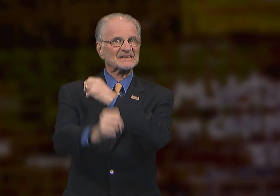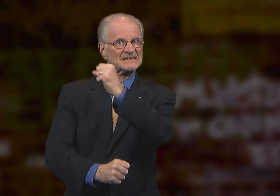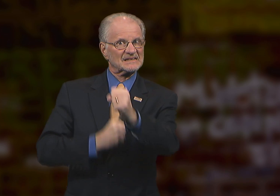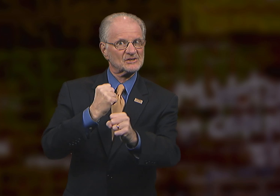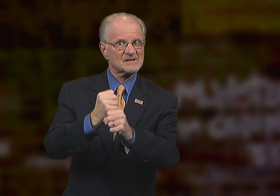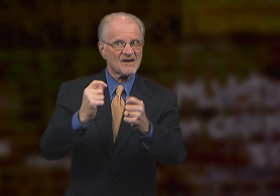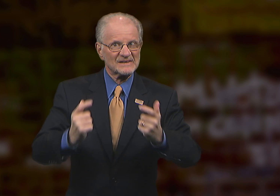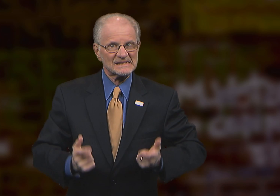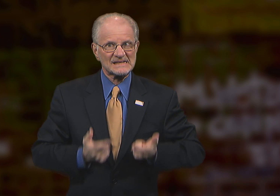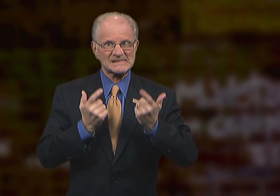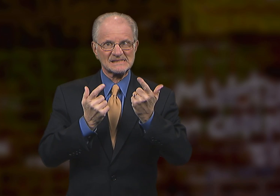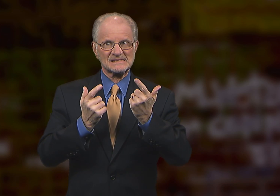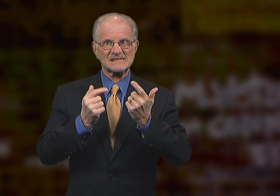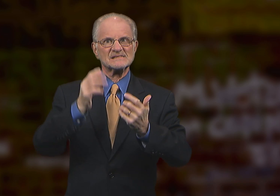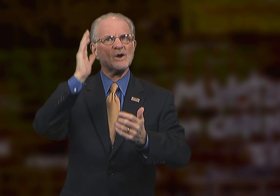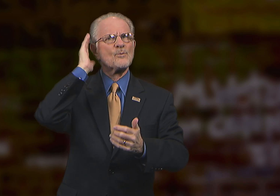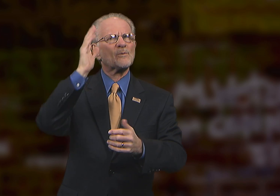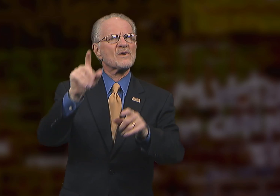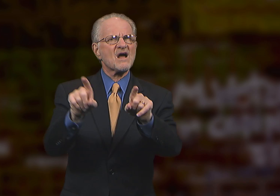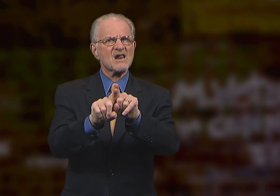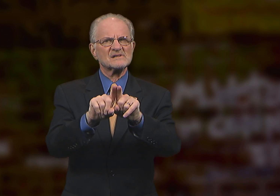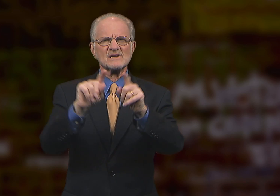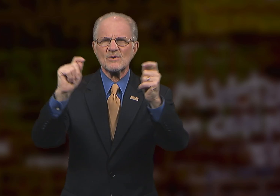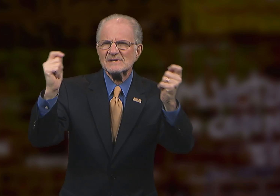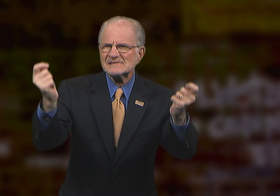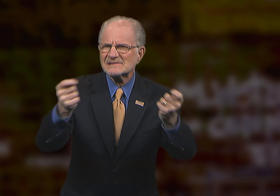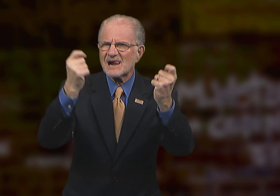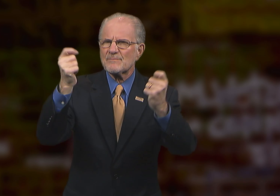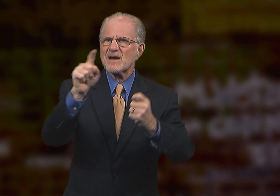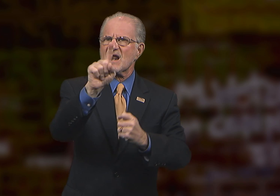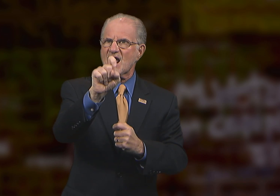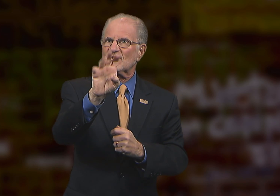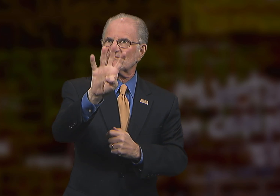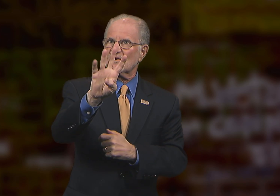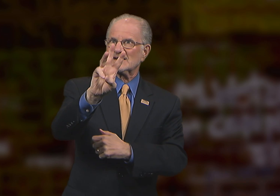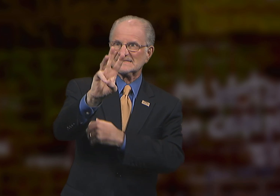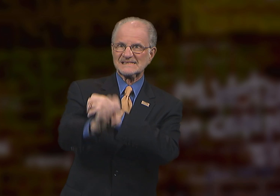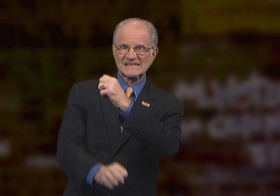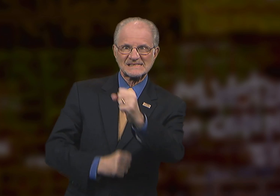of existence, we will also celebrate 146 years